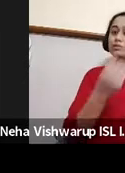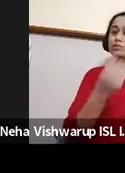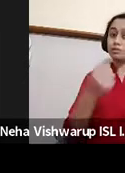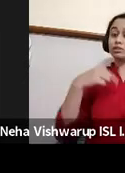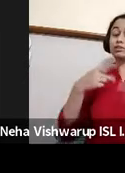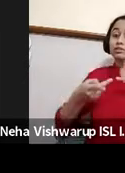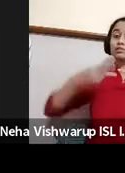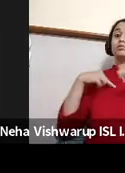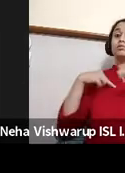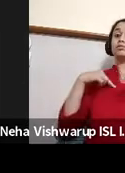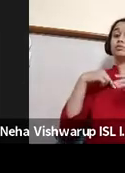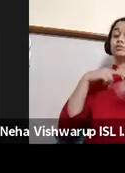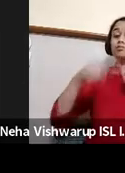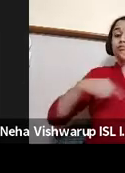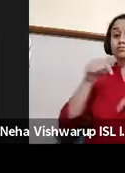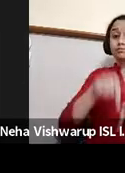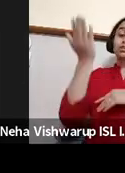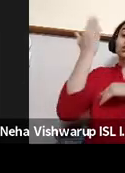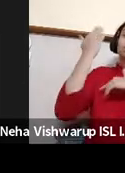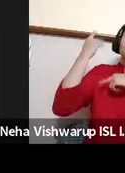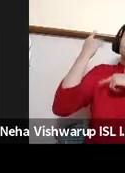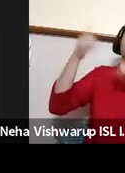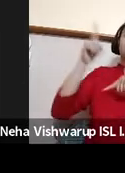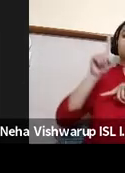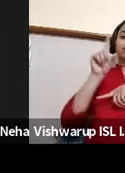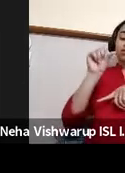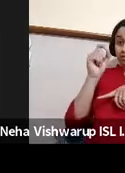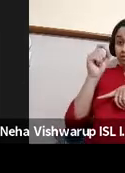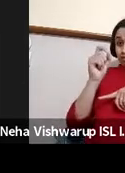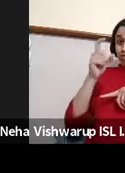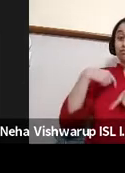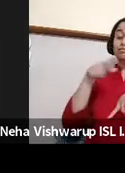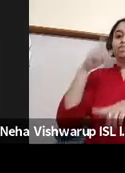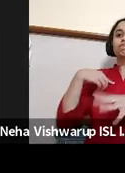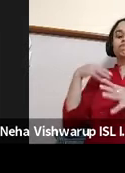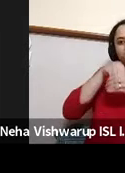that by the late 1970s identity documents had embedded themselves deeply into indian civic life